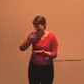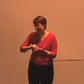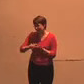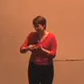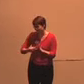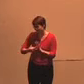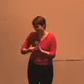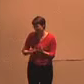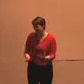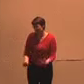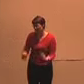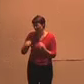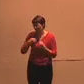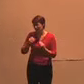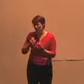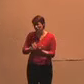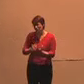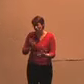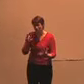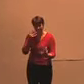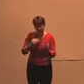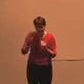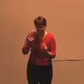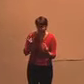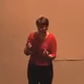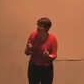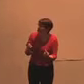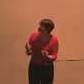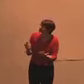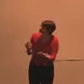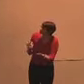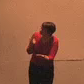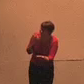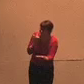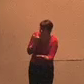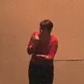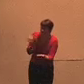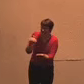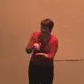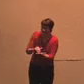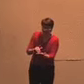I hope. And again, every time, it's happening.